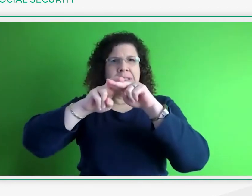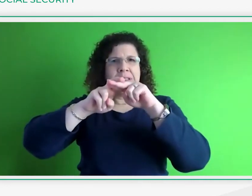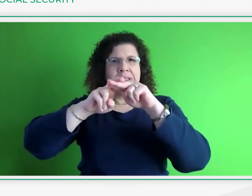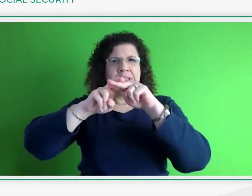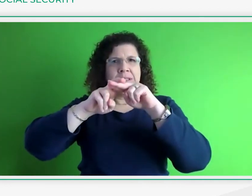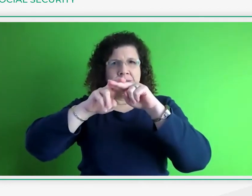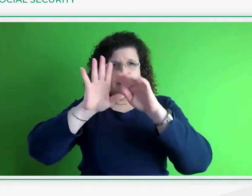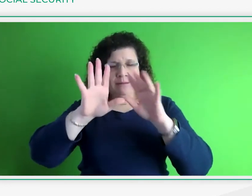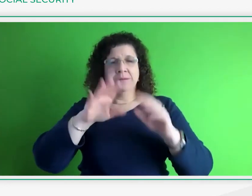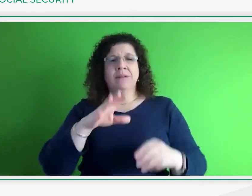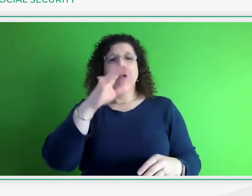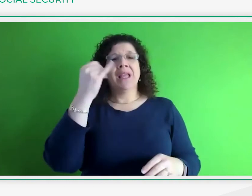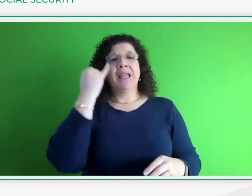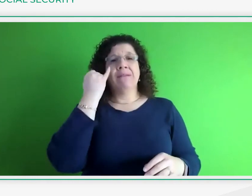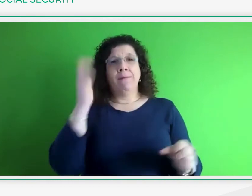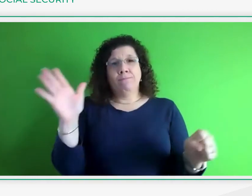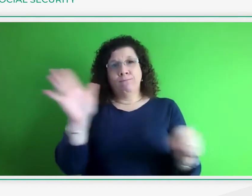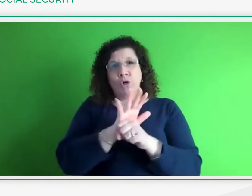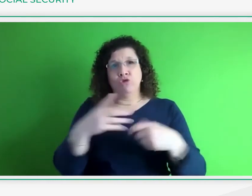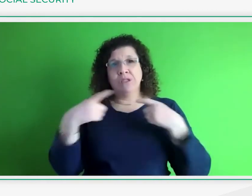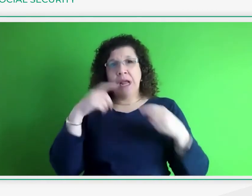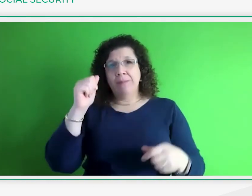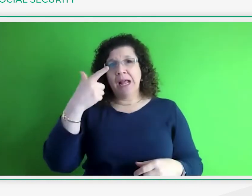So that increase is 25% if you wait.